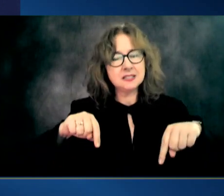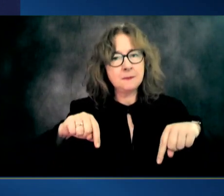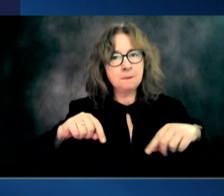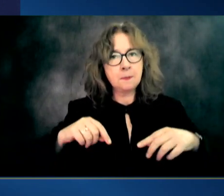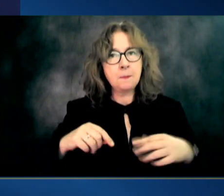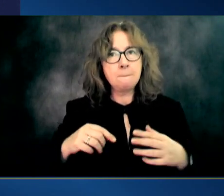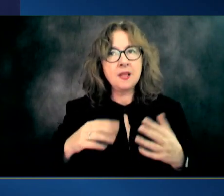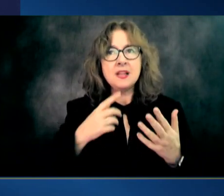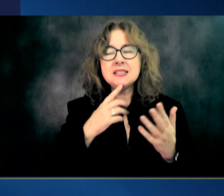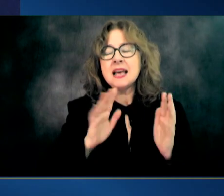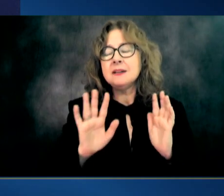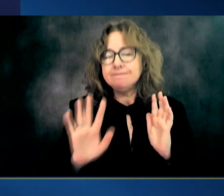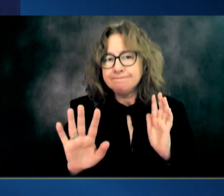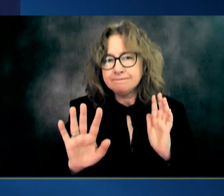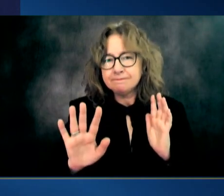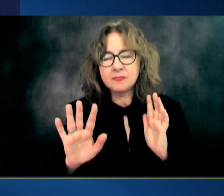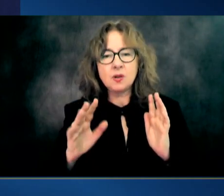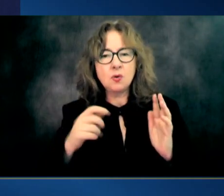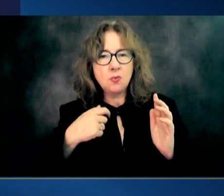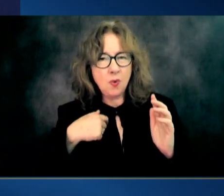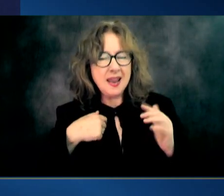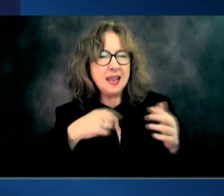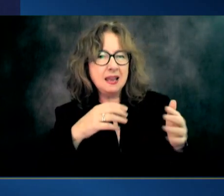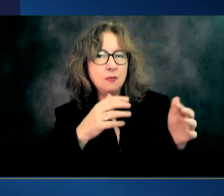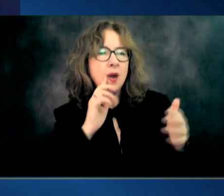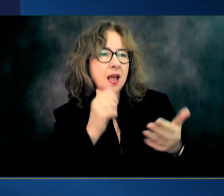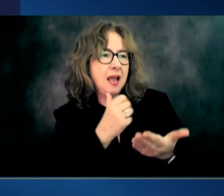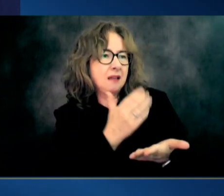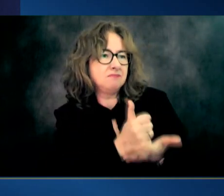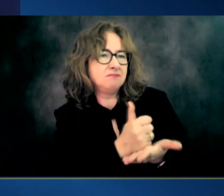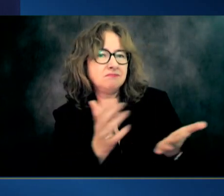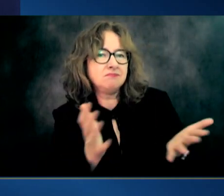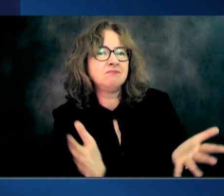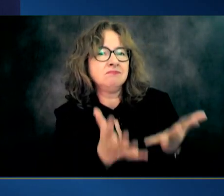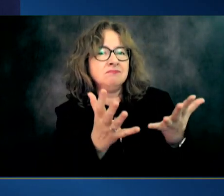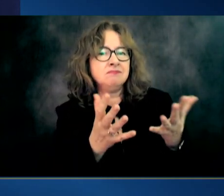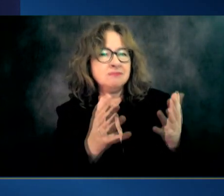"Hey, let us take the lead. And let us lead the way and take some of the burden off and